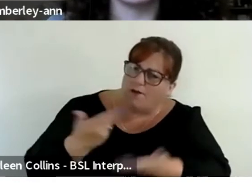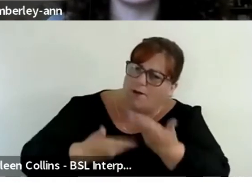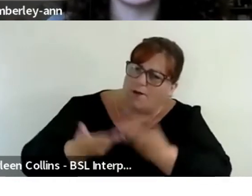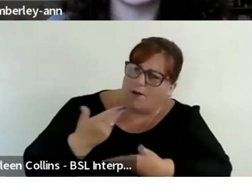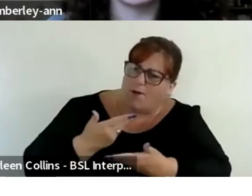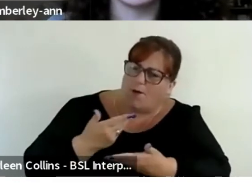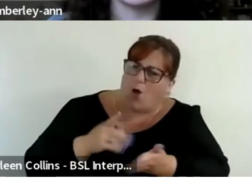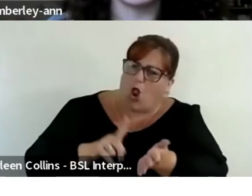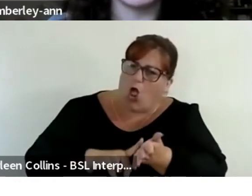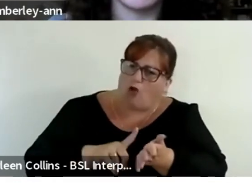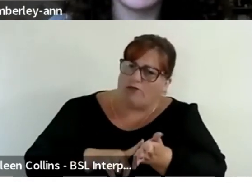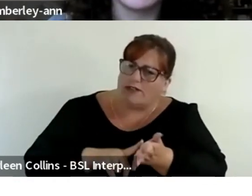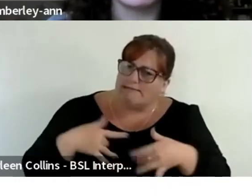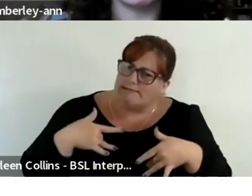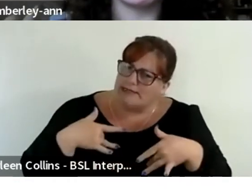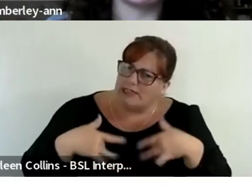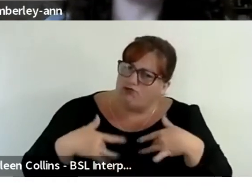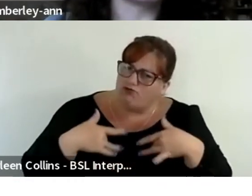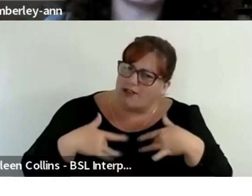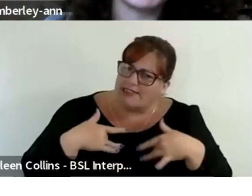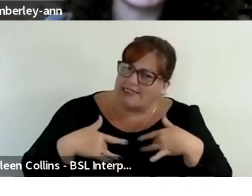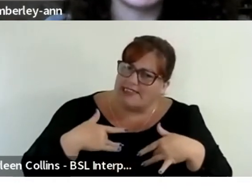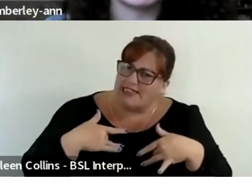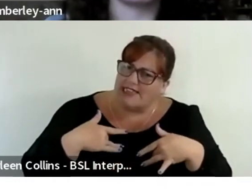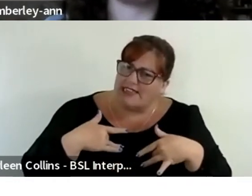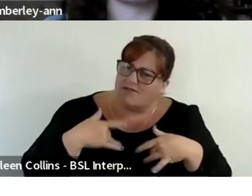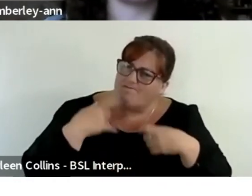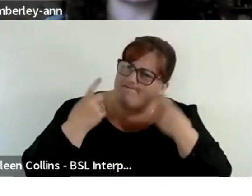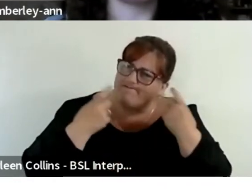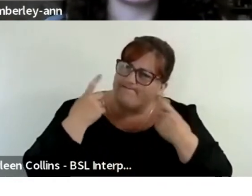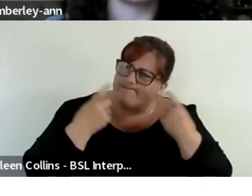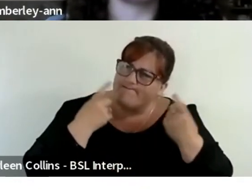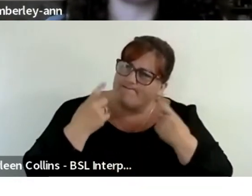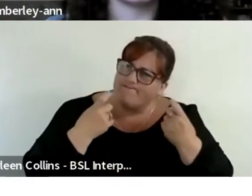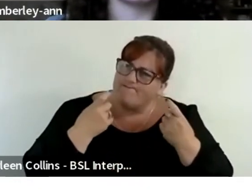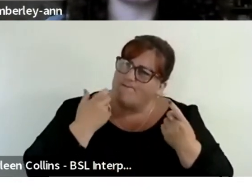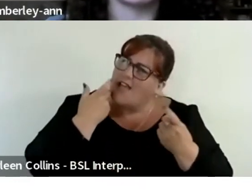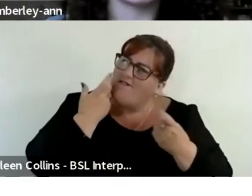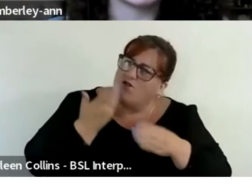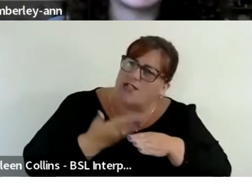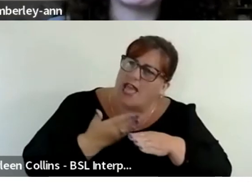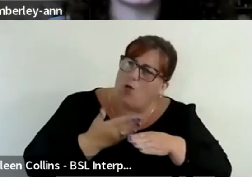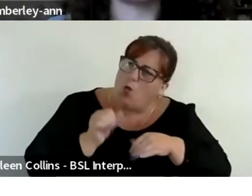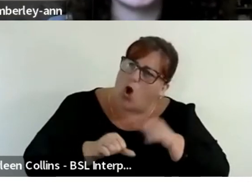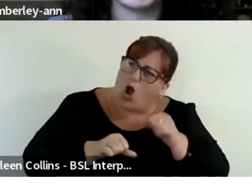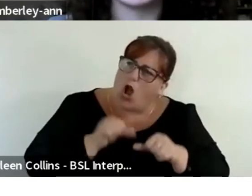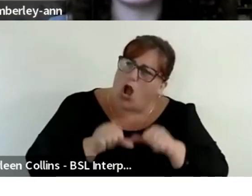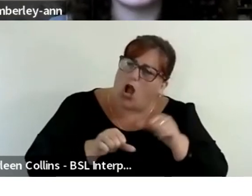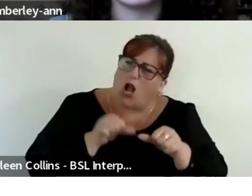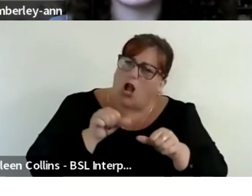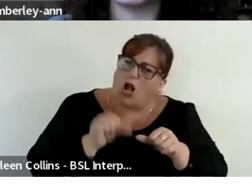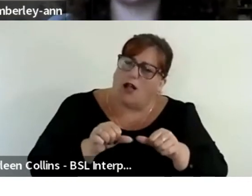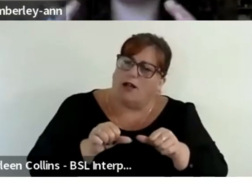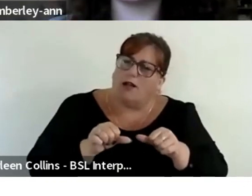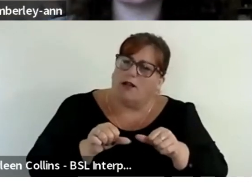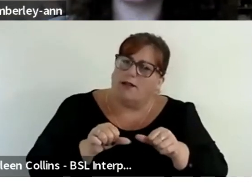It's not just us sitting at PwC, where we have desk space jobs for the most part, at our laptops producing the work, it's everything that comes